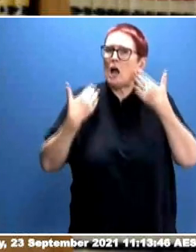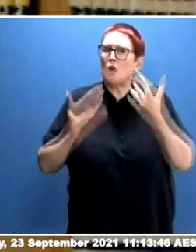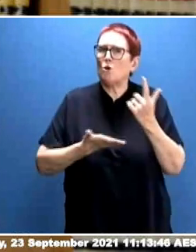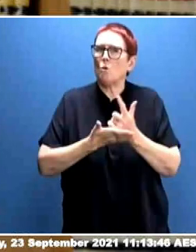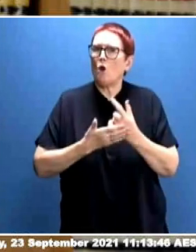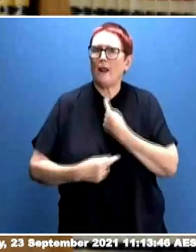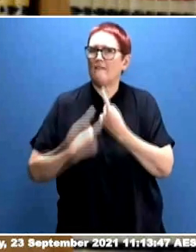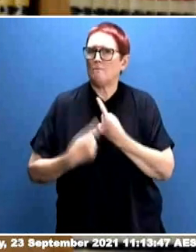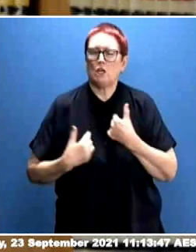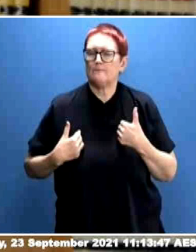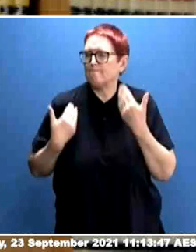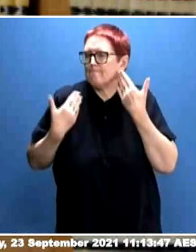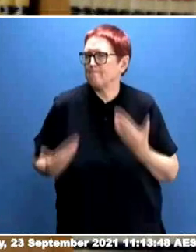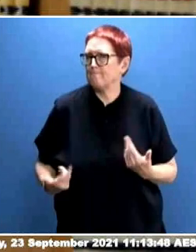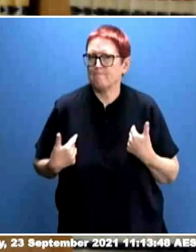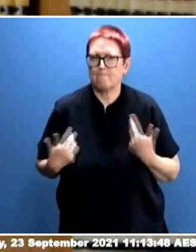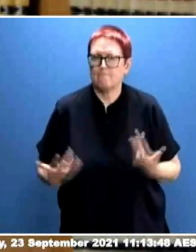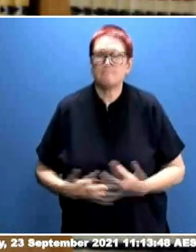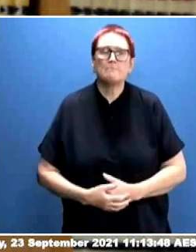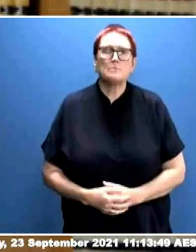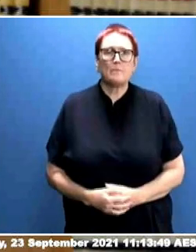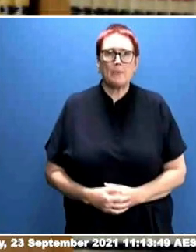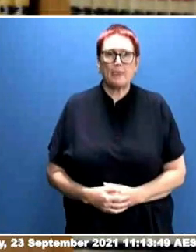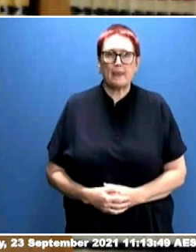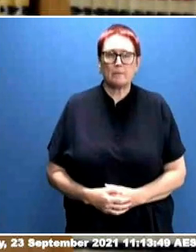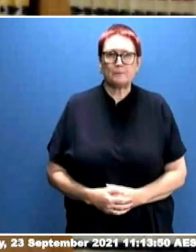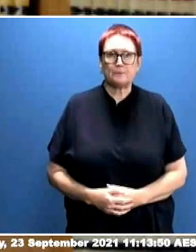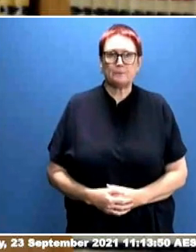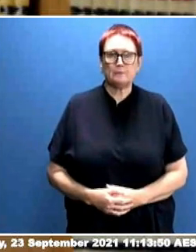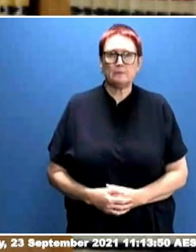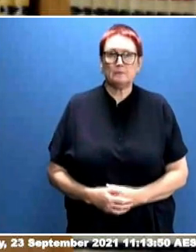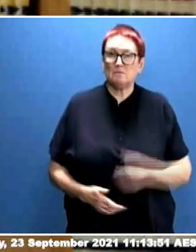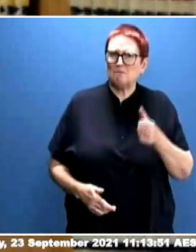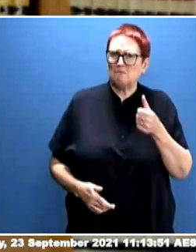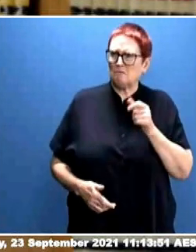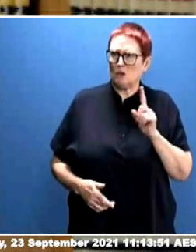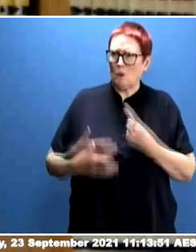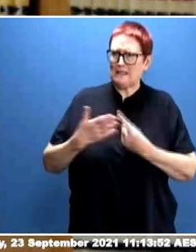than what's offered in that document. But do you know what currently is happening